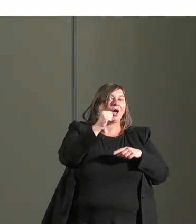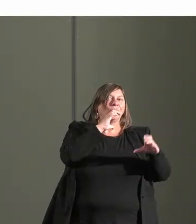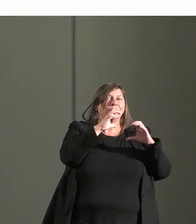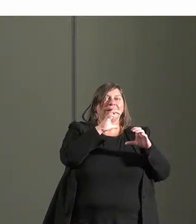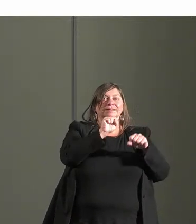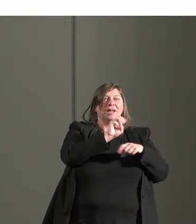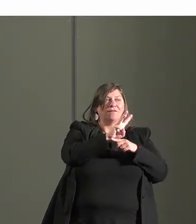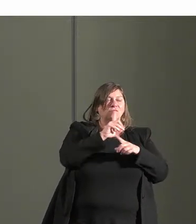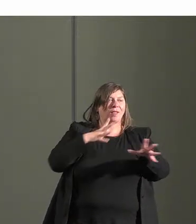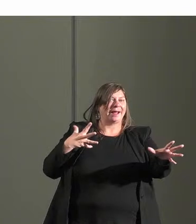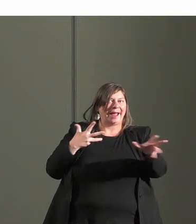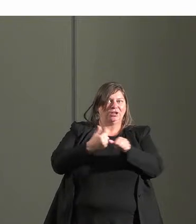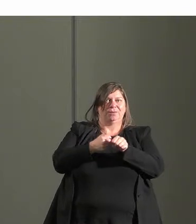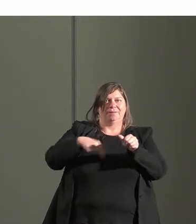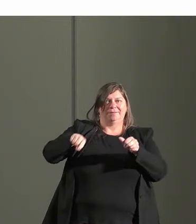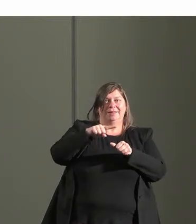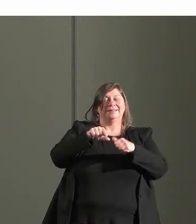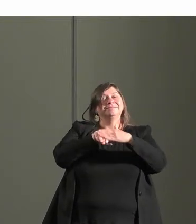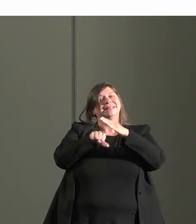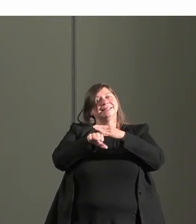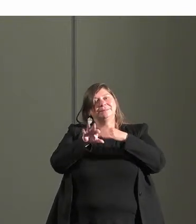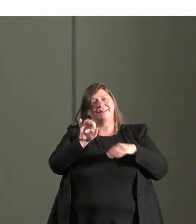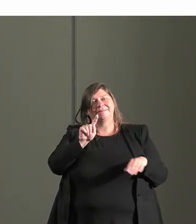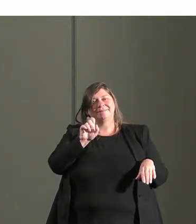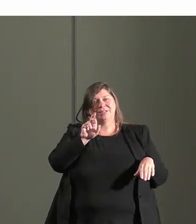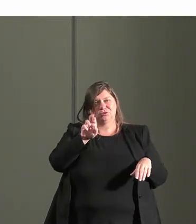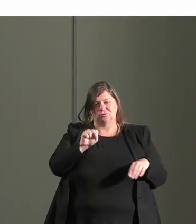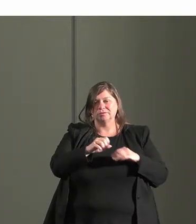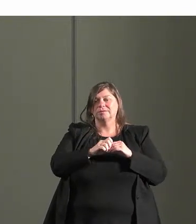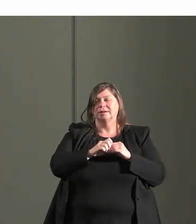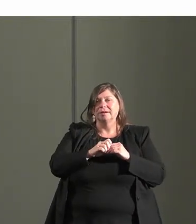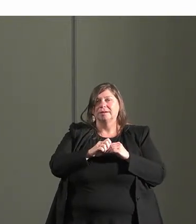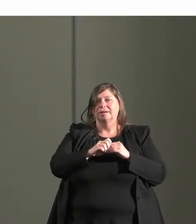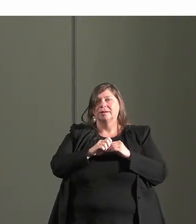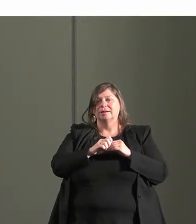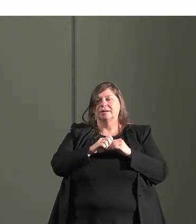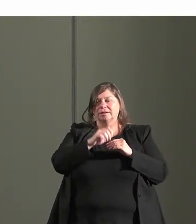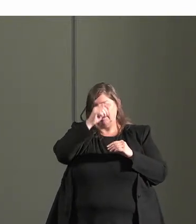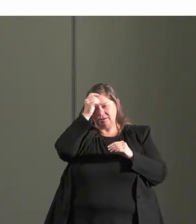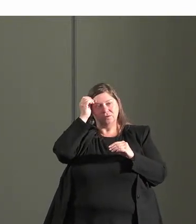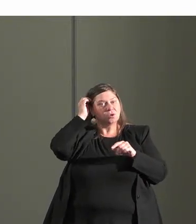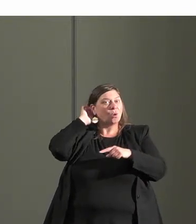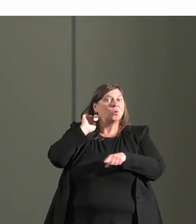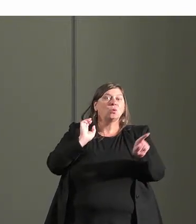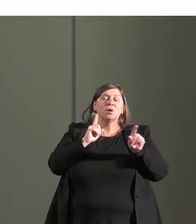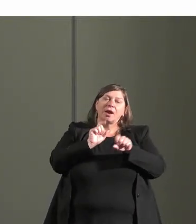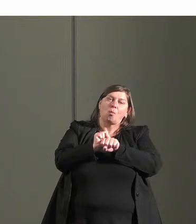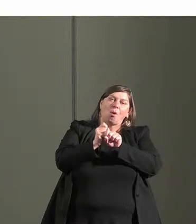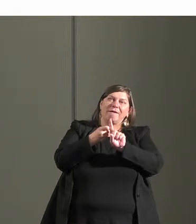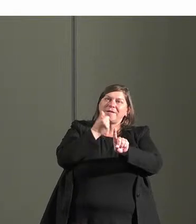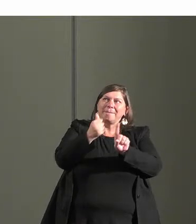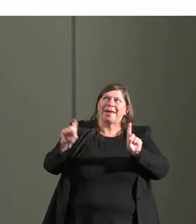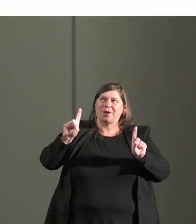and other communication software start to catch up in